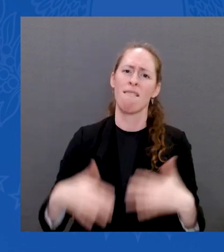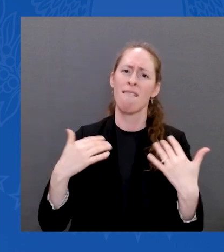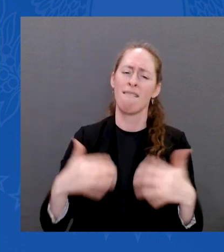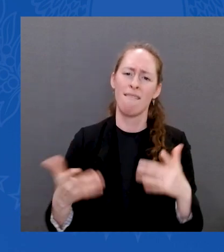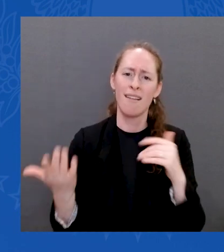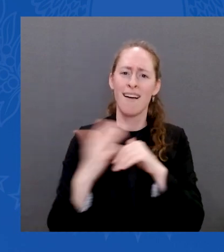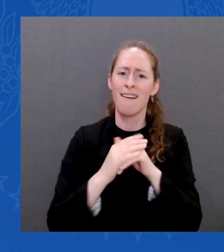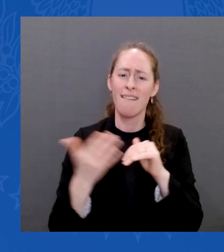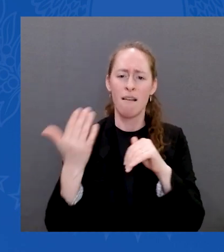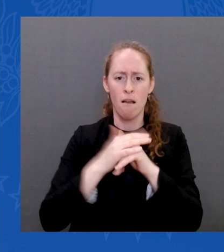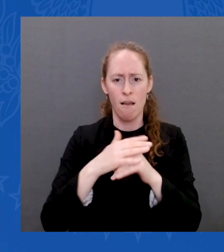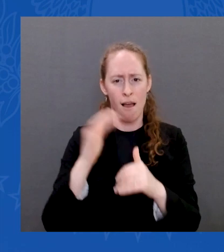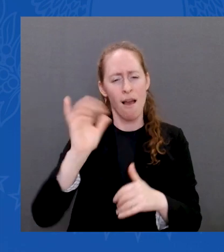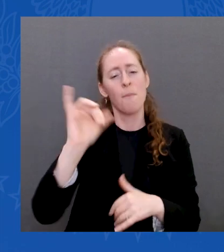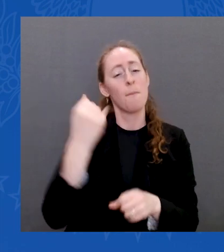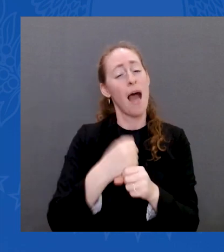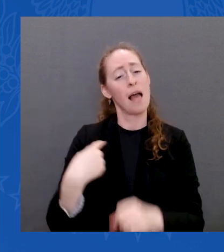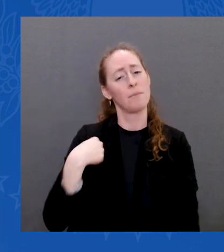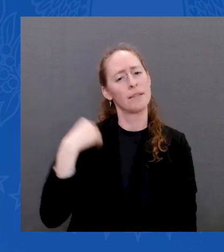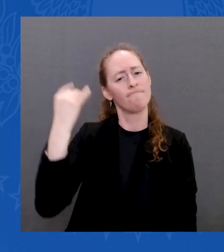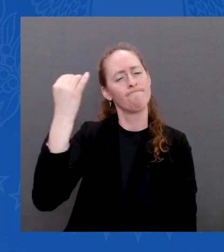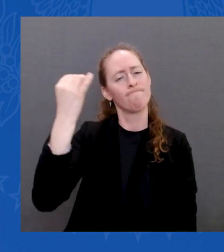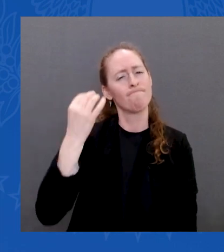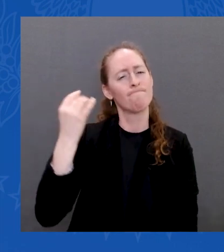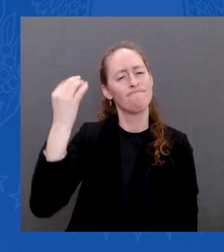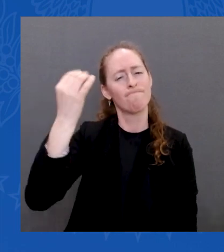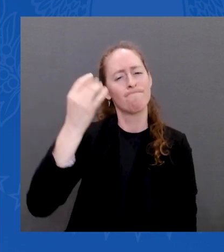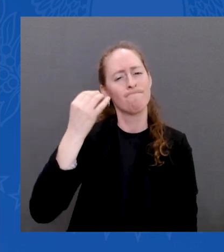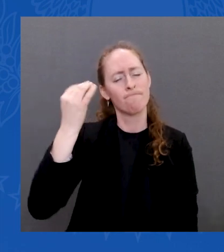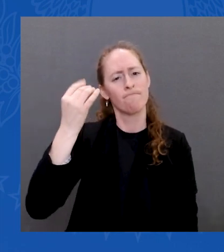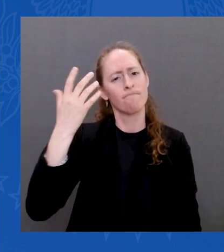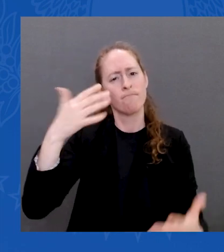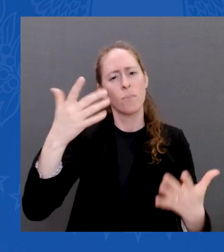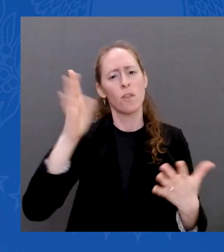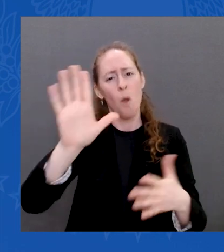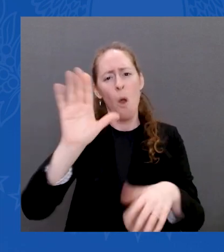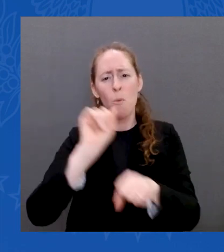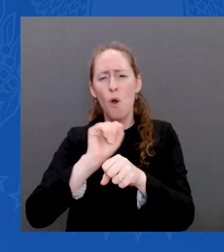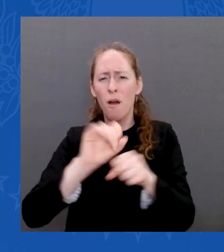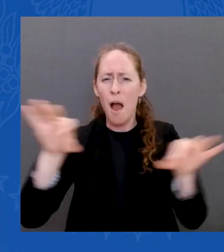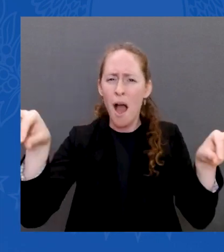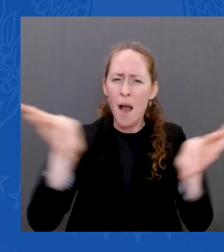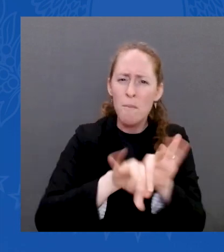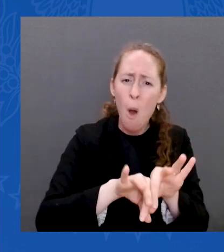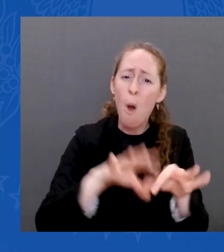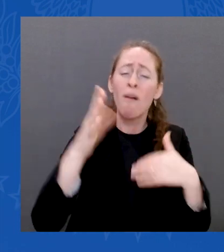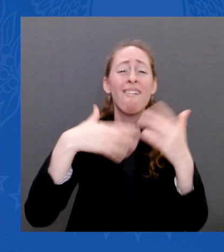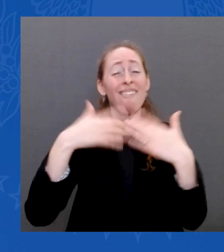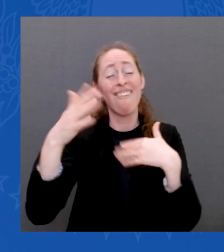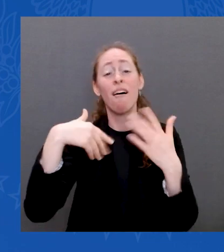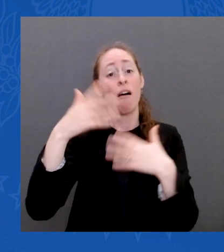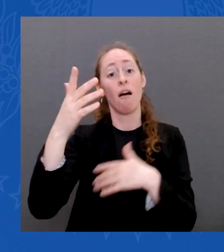isn't just the projects or presentations. It's not the curriculum or the classroom tactics.